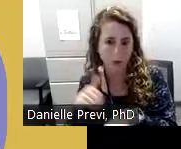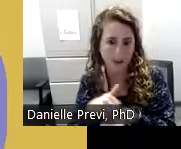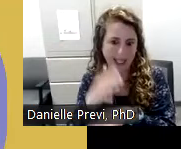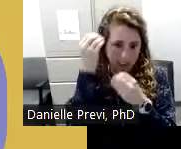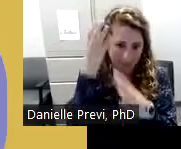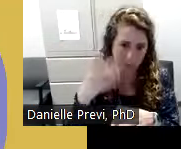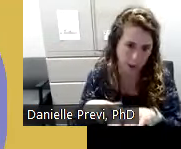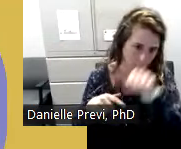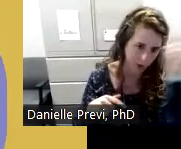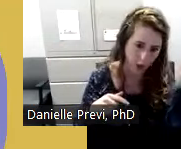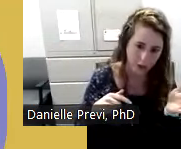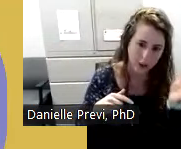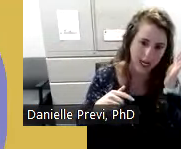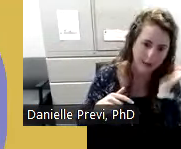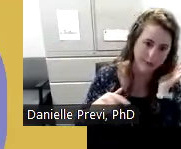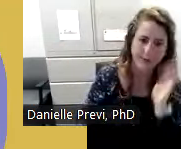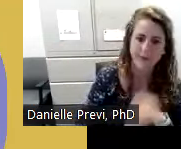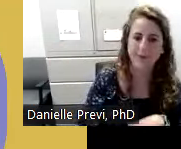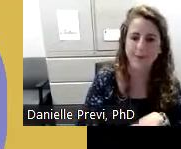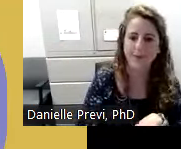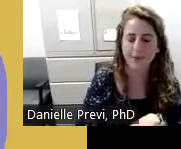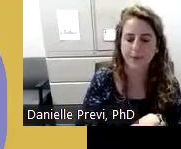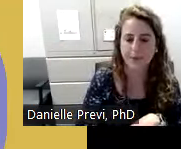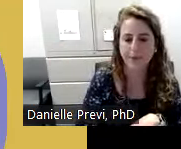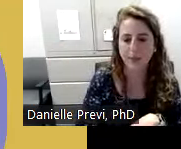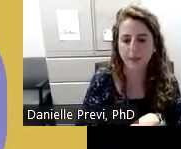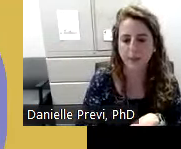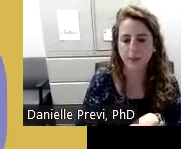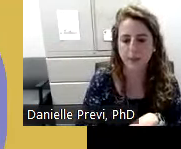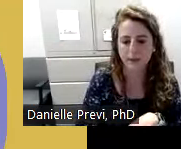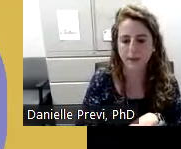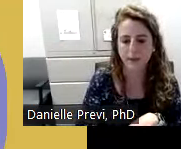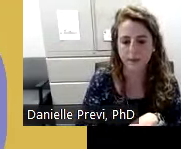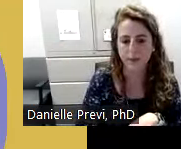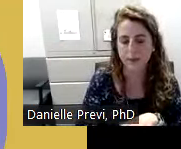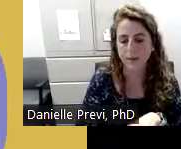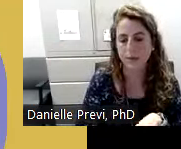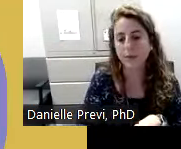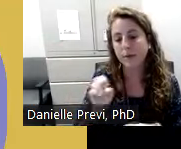it will take the sound from one side and transfer it to the side where they do have typical hearing.